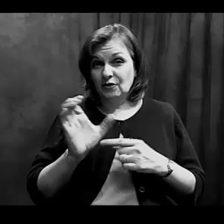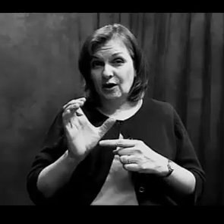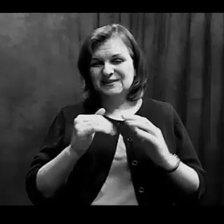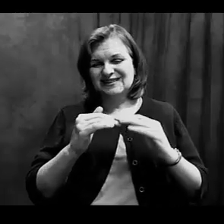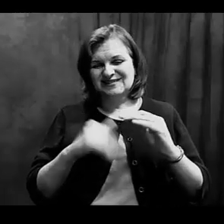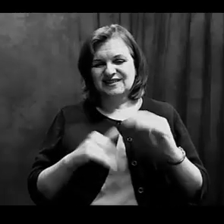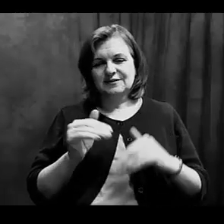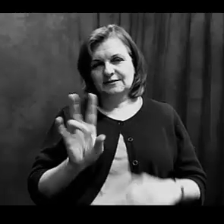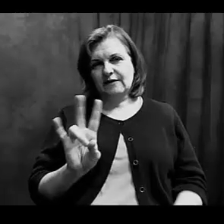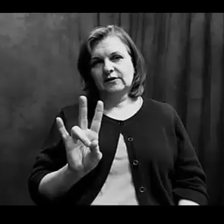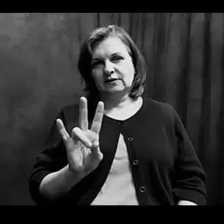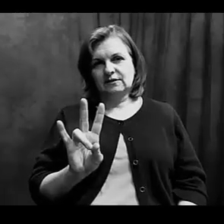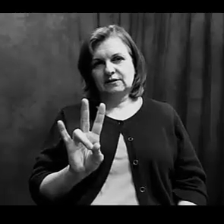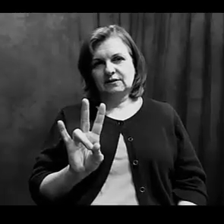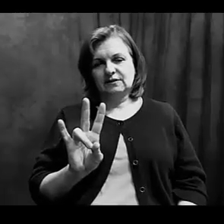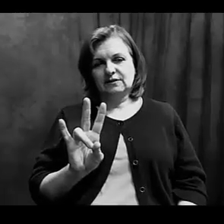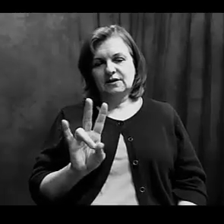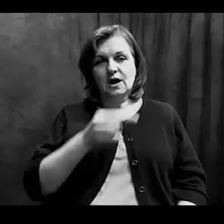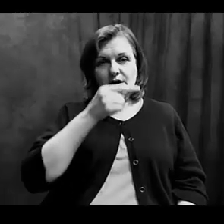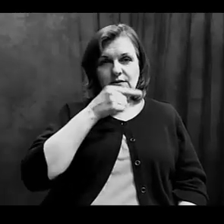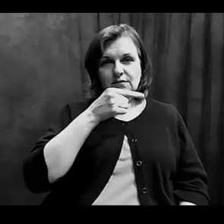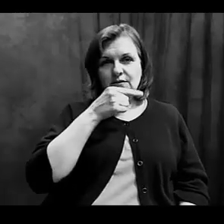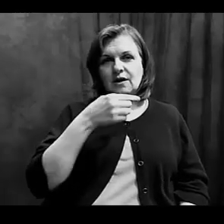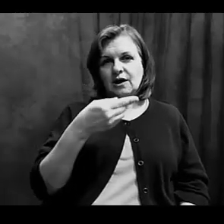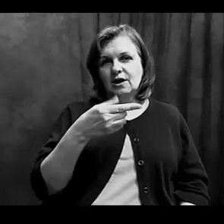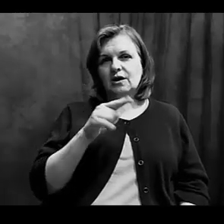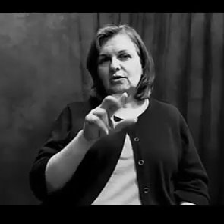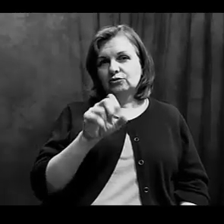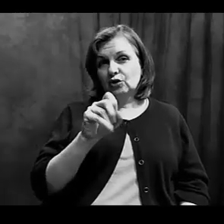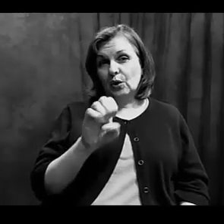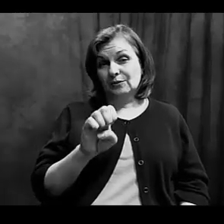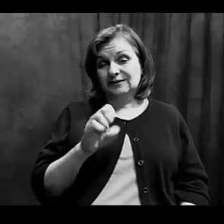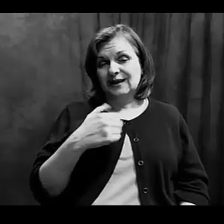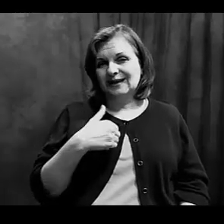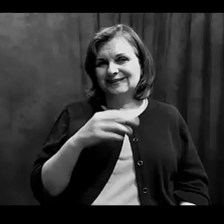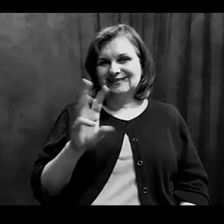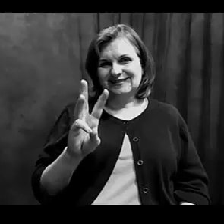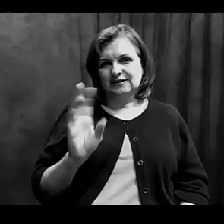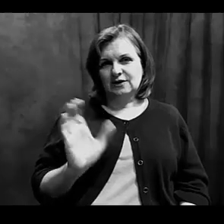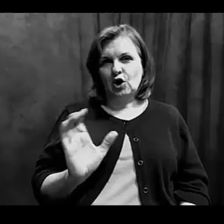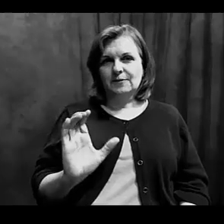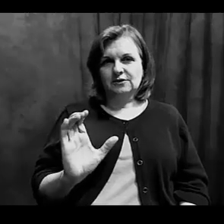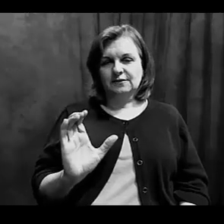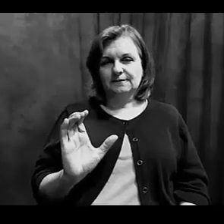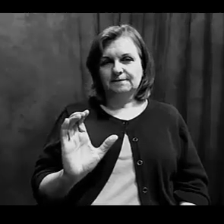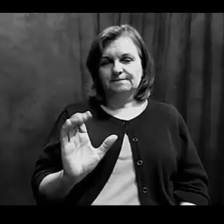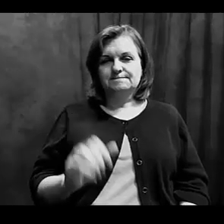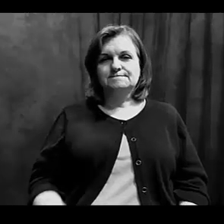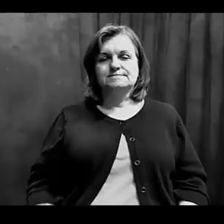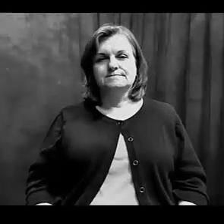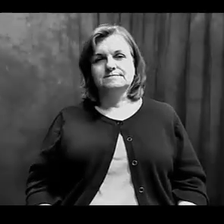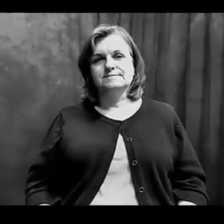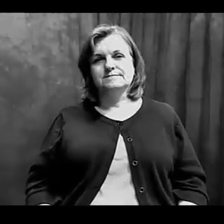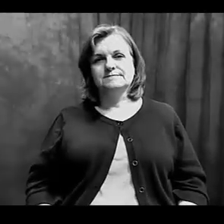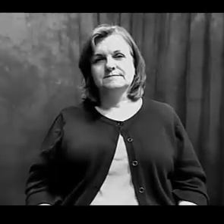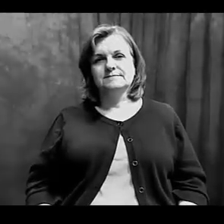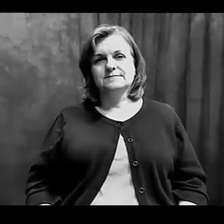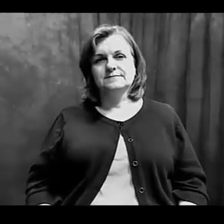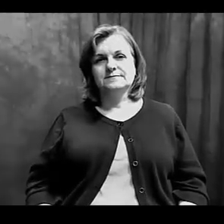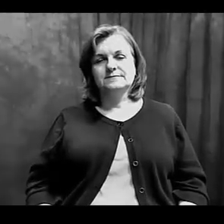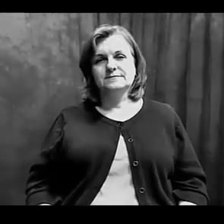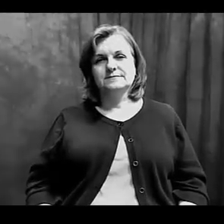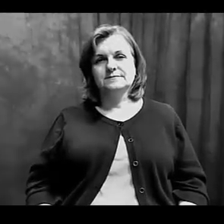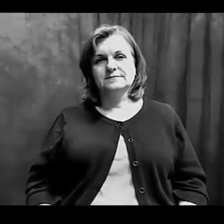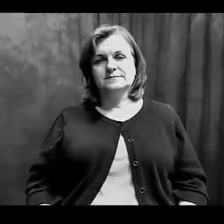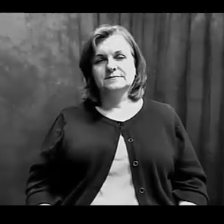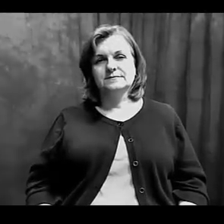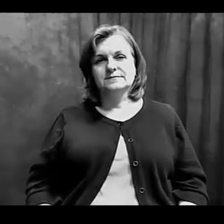in this case less than 7 carbons -- most of them glucose that we look at has 6 carbons